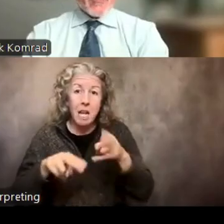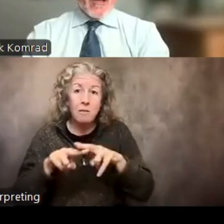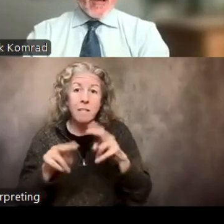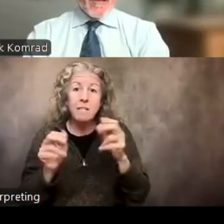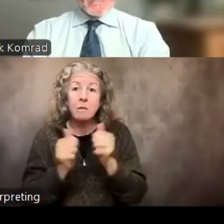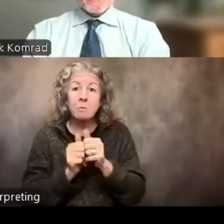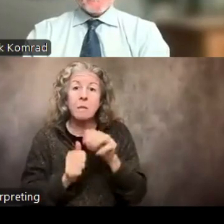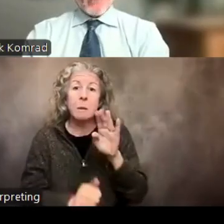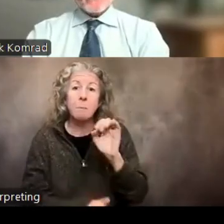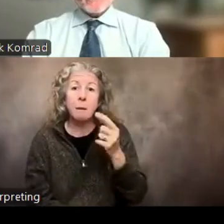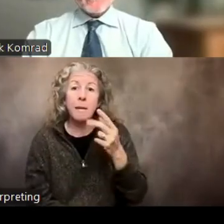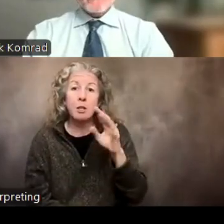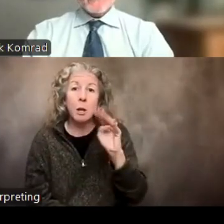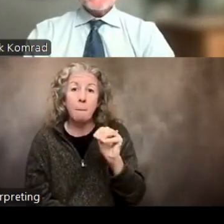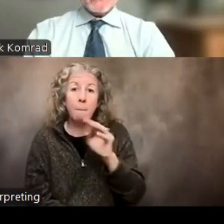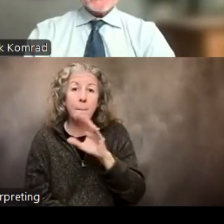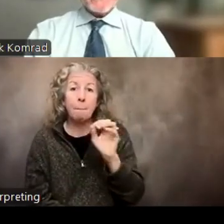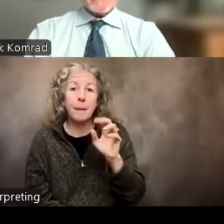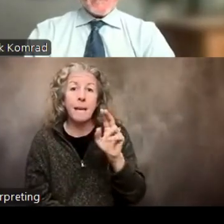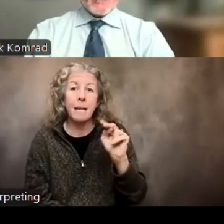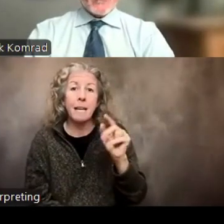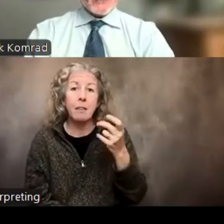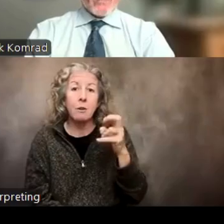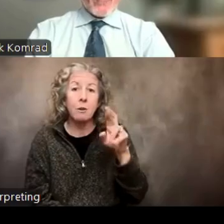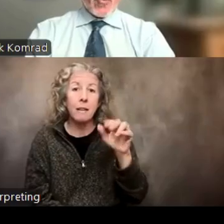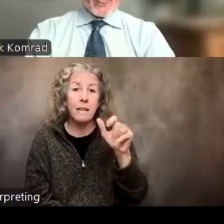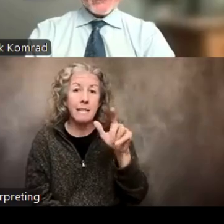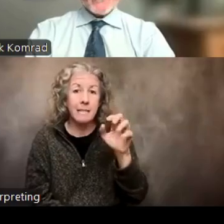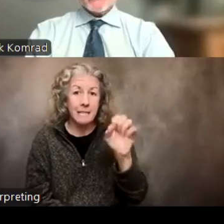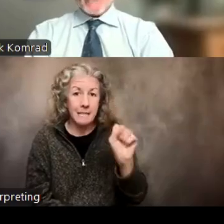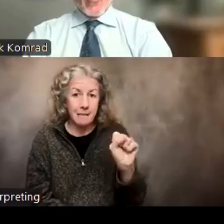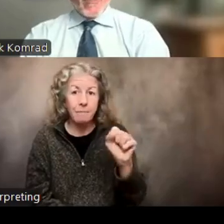Well over in those countries, that was over the course of 21